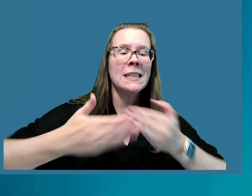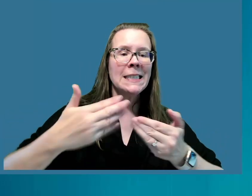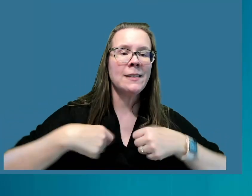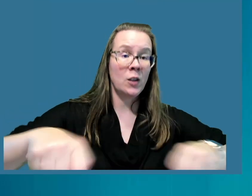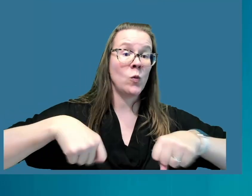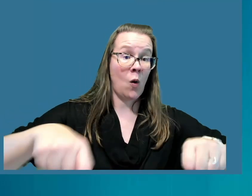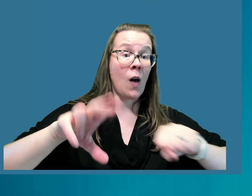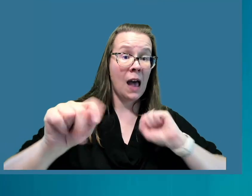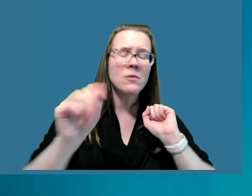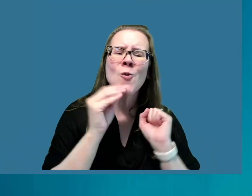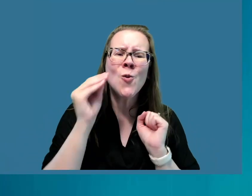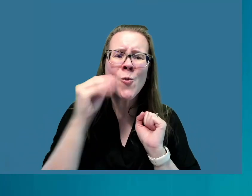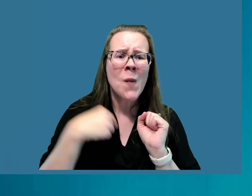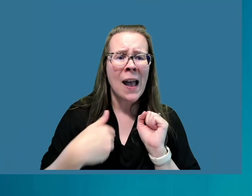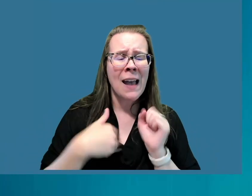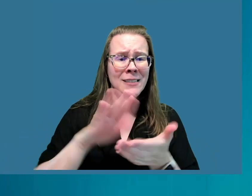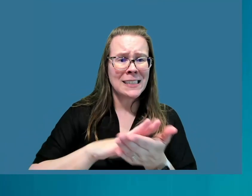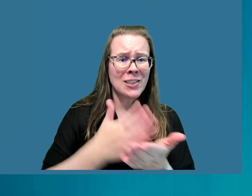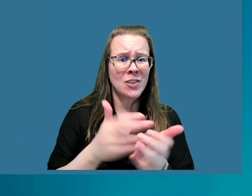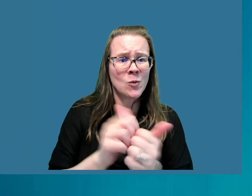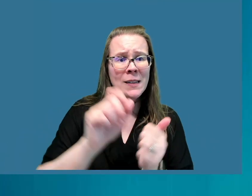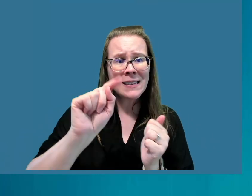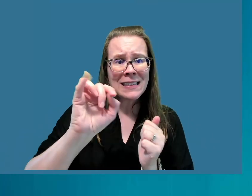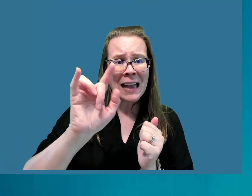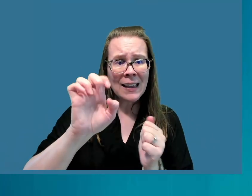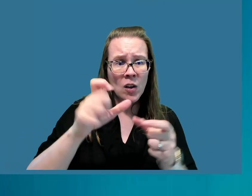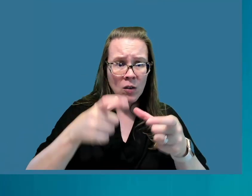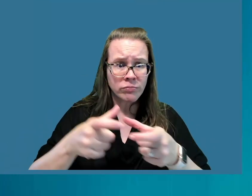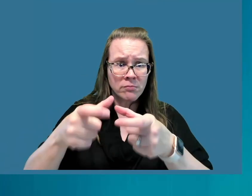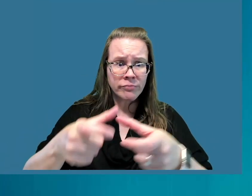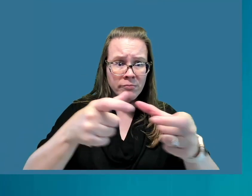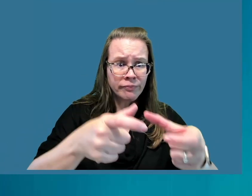So, um, at my sister's house--she has a lovely, uh... I don't know if it's marble or some like